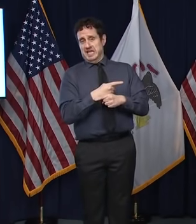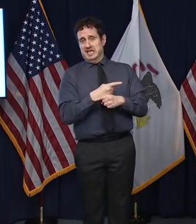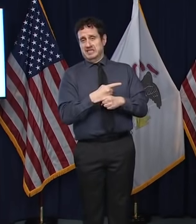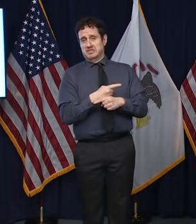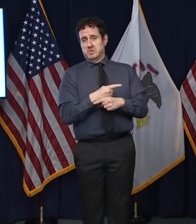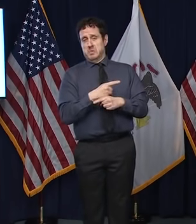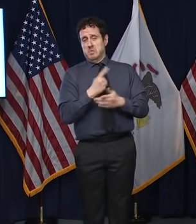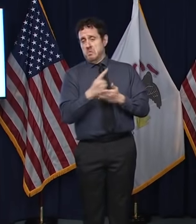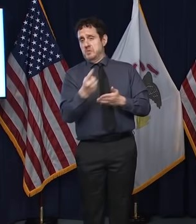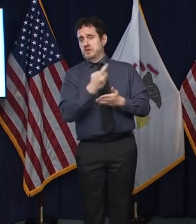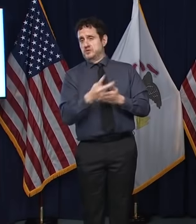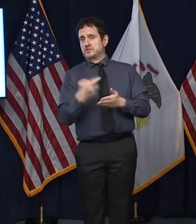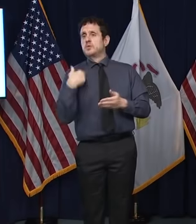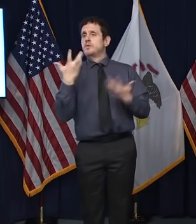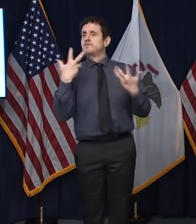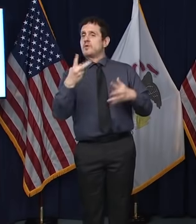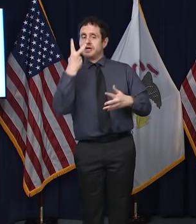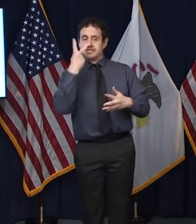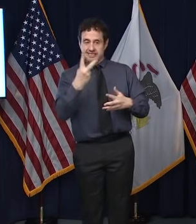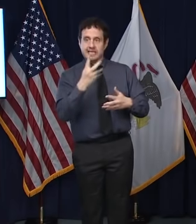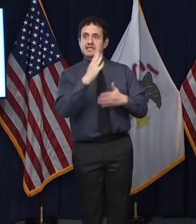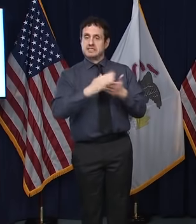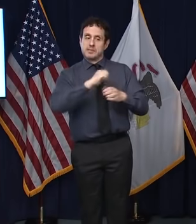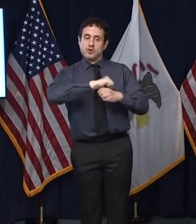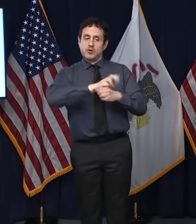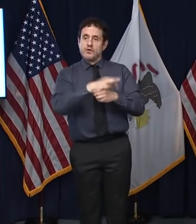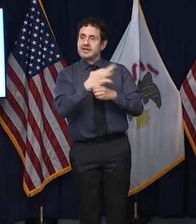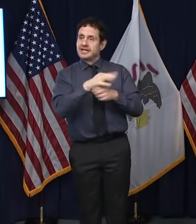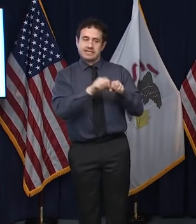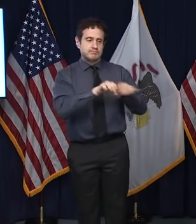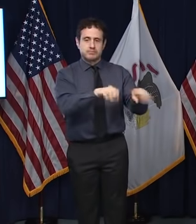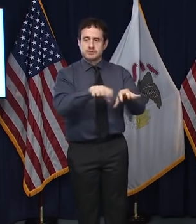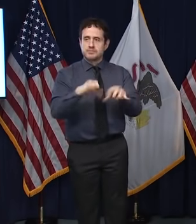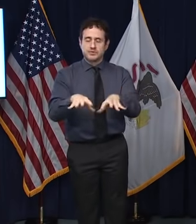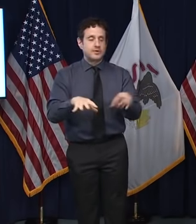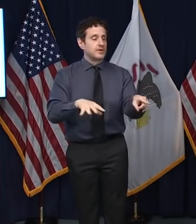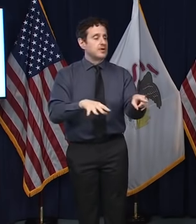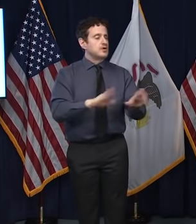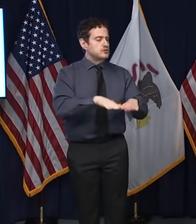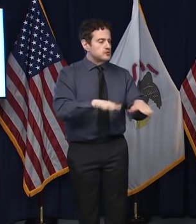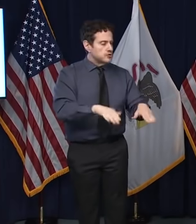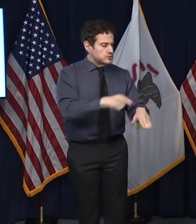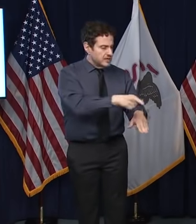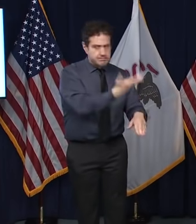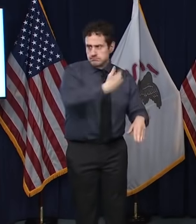in for a few days or just a